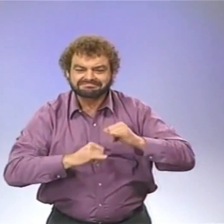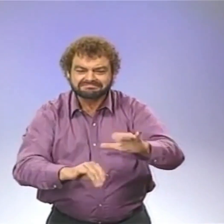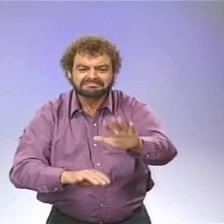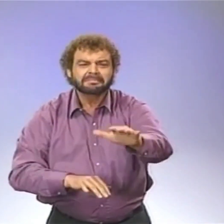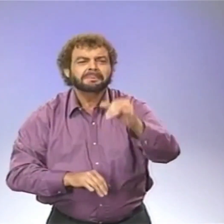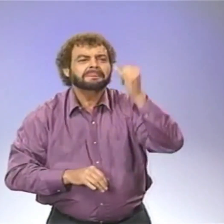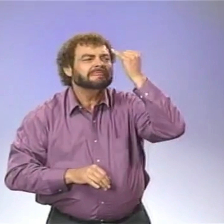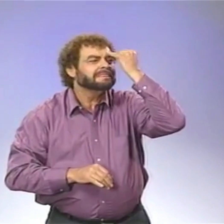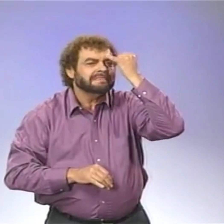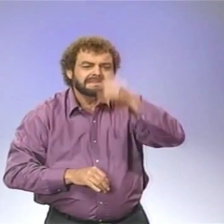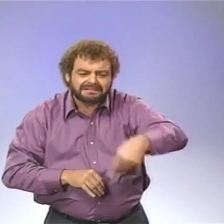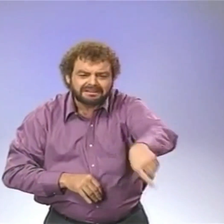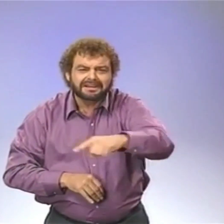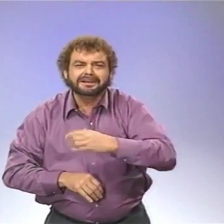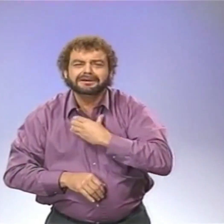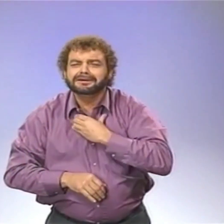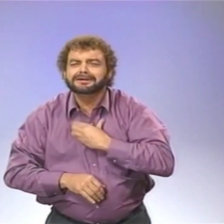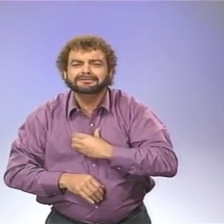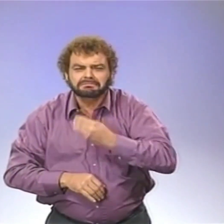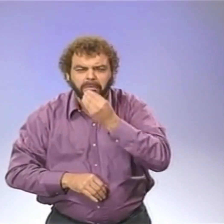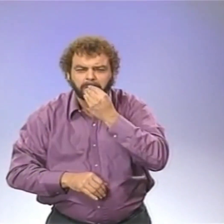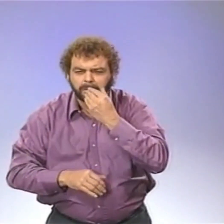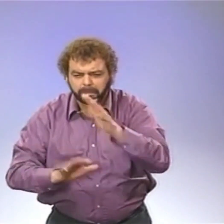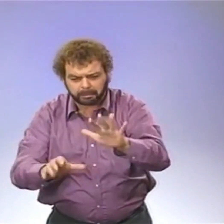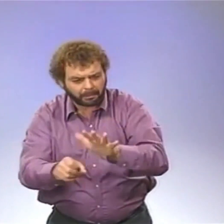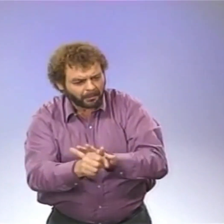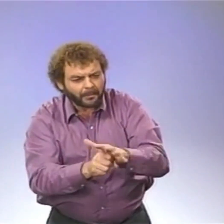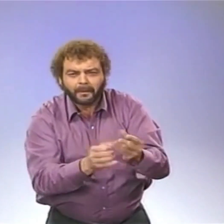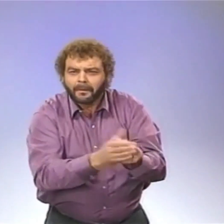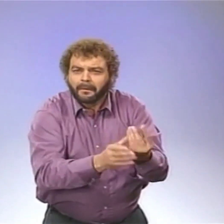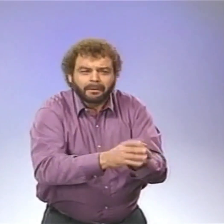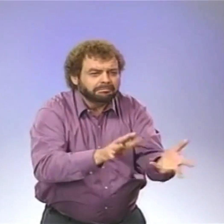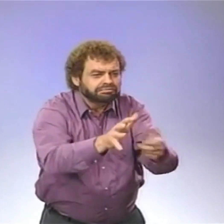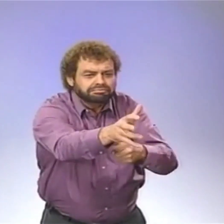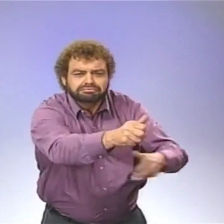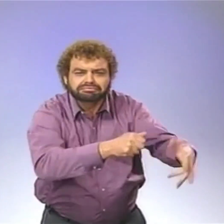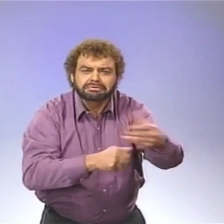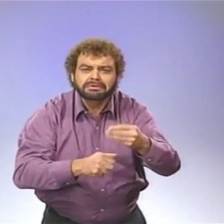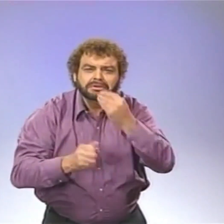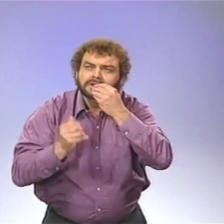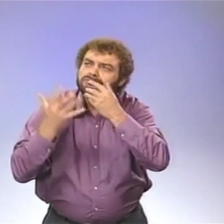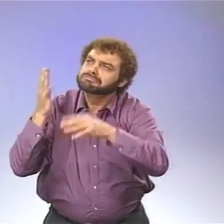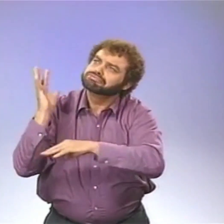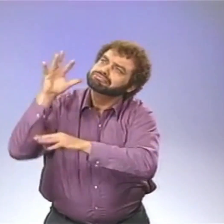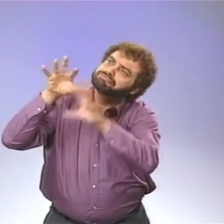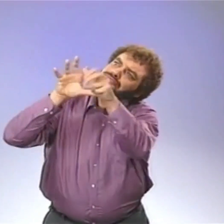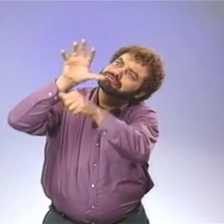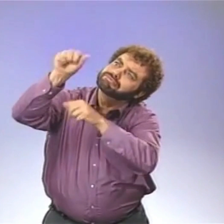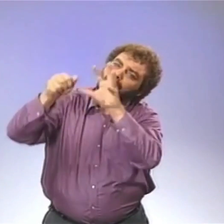creatures that move along the ground. So God created mankind in his own image. In the image of God He created them. Male